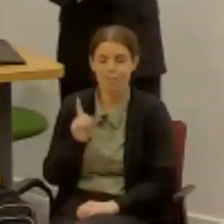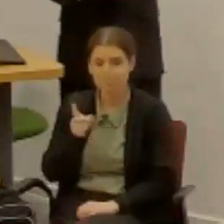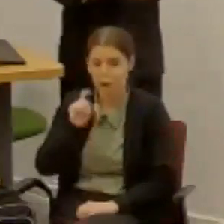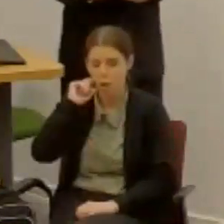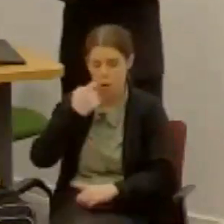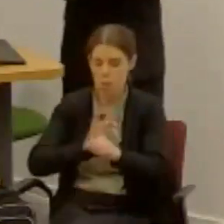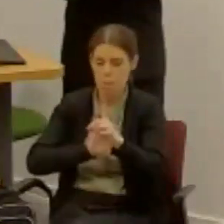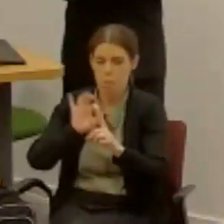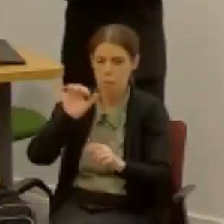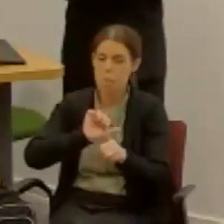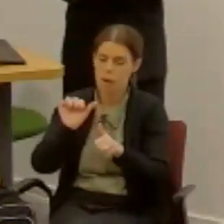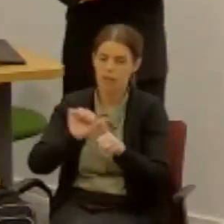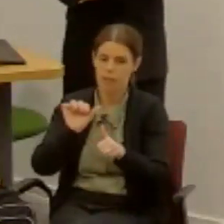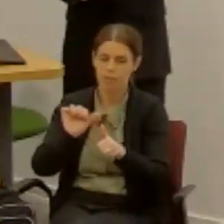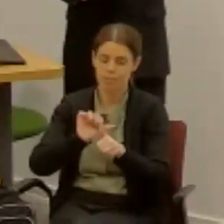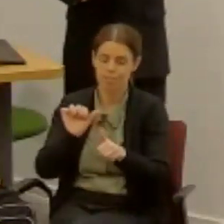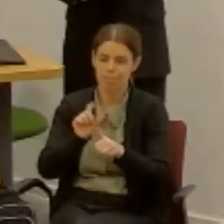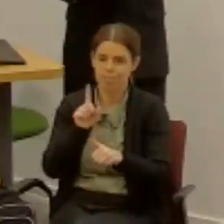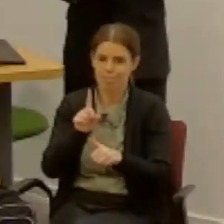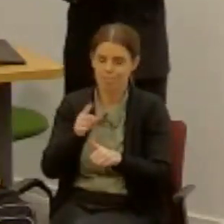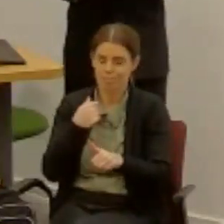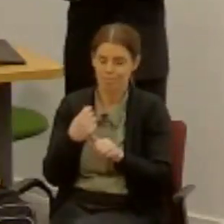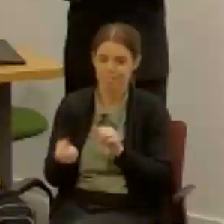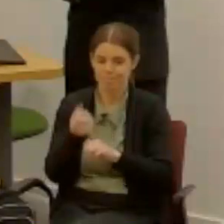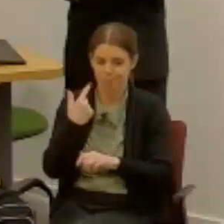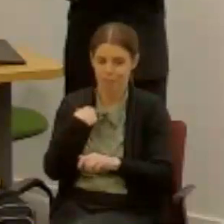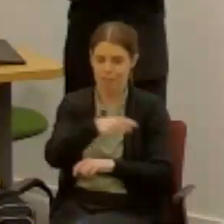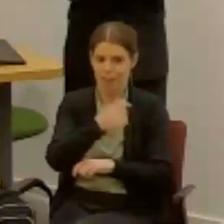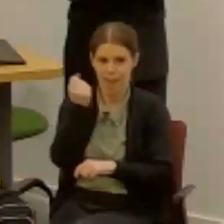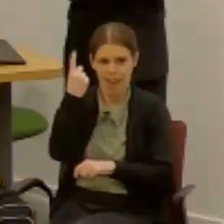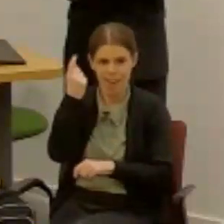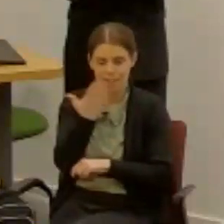No shameless list all about that nice idea.